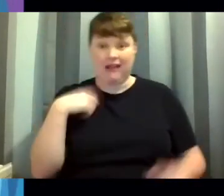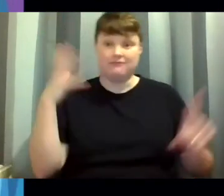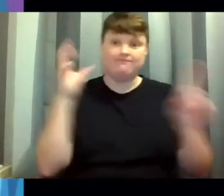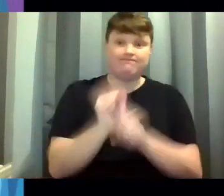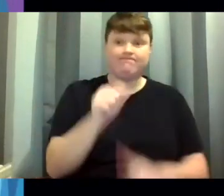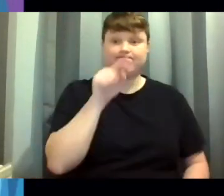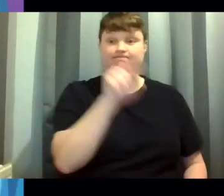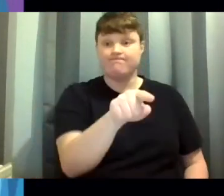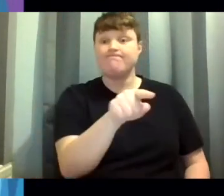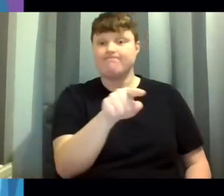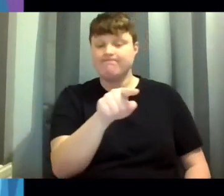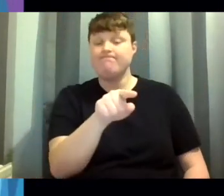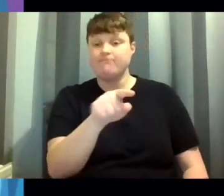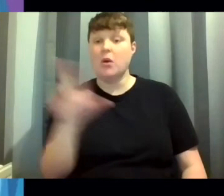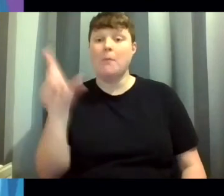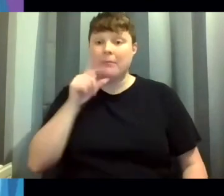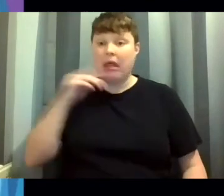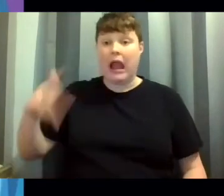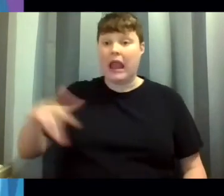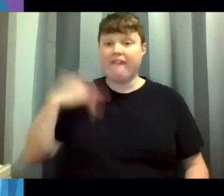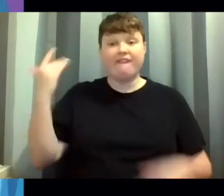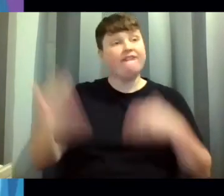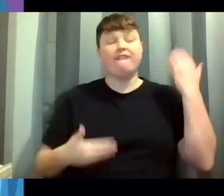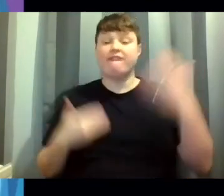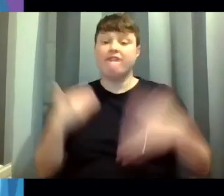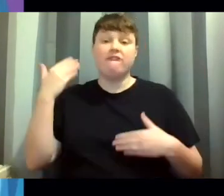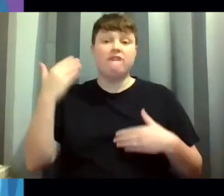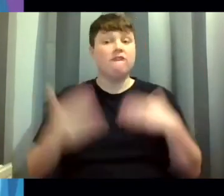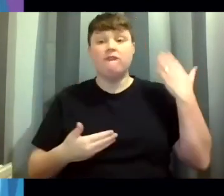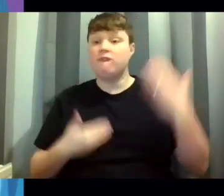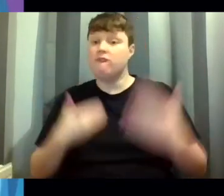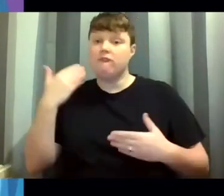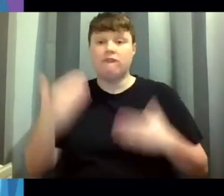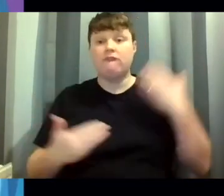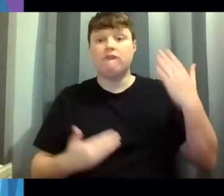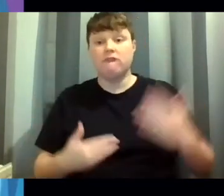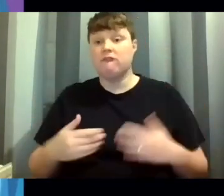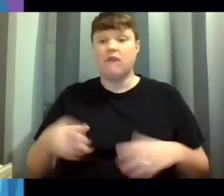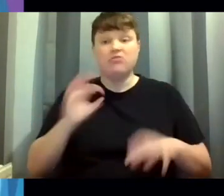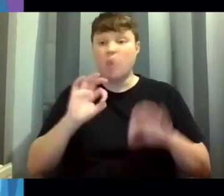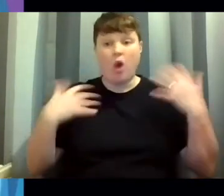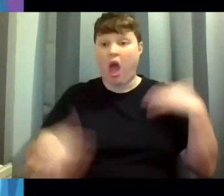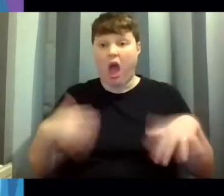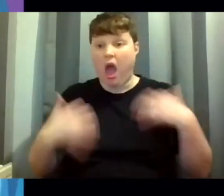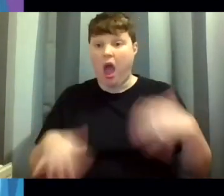So people live with it and it does them no harm in the long term in a lot of cases, but